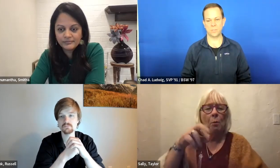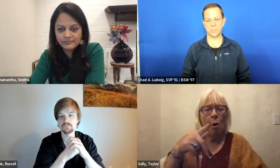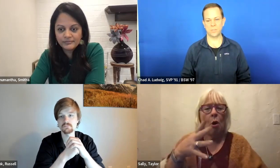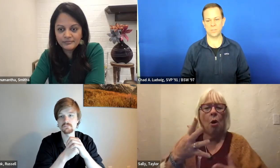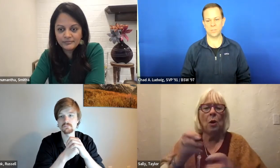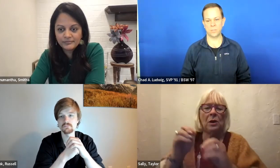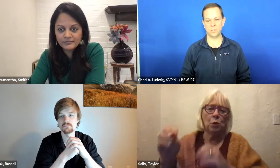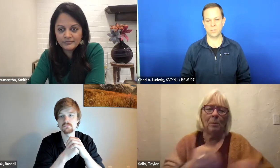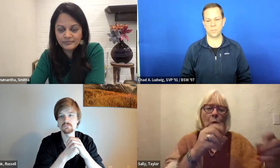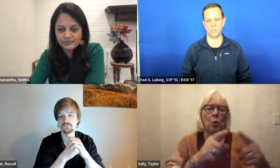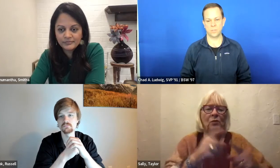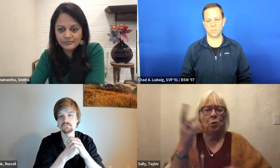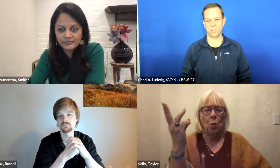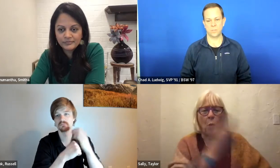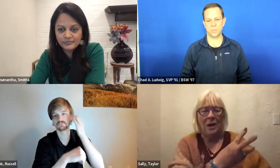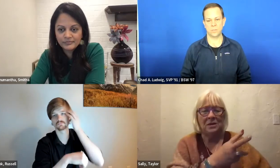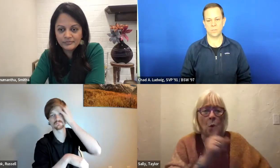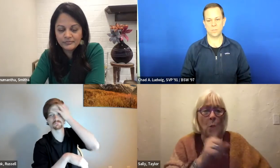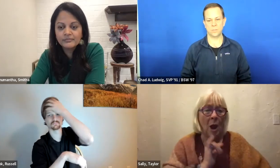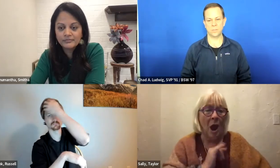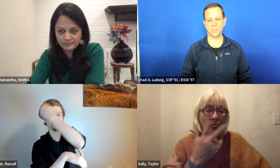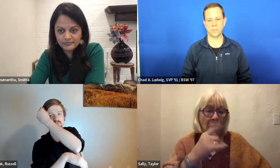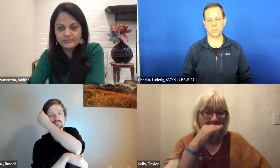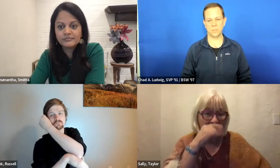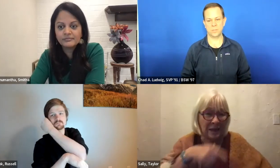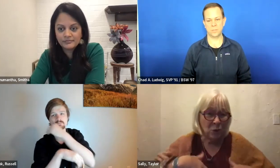few years later, Paul decided he wanted to move out west